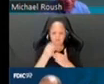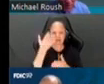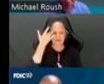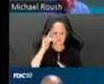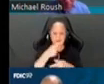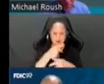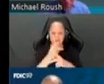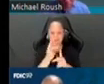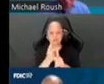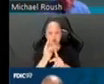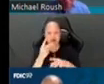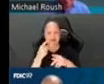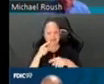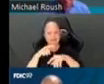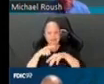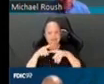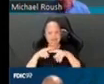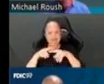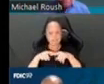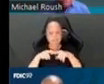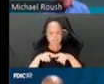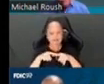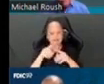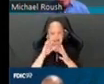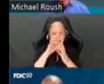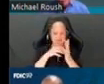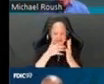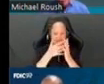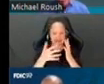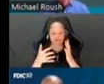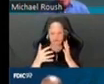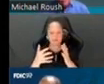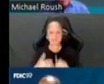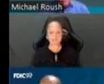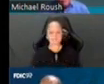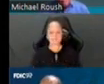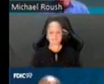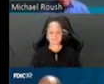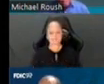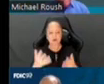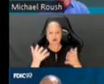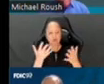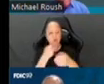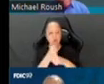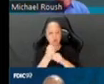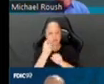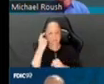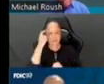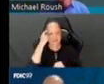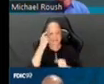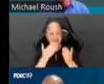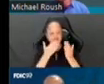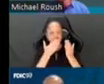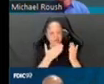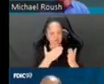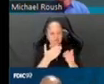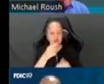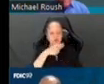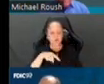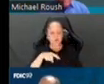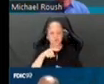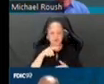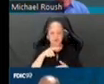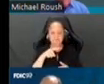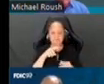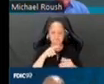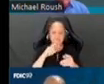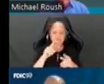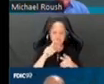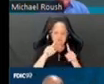on our schedule of what makes sense to provide. We do mix it up. We'll do Money Smart for